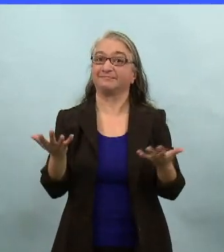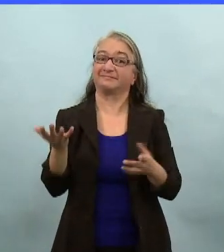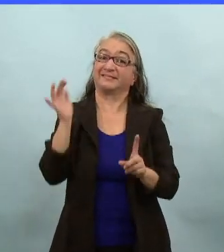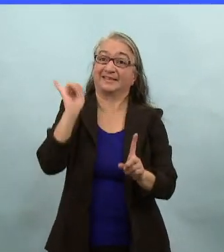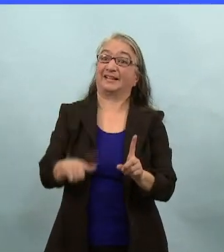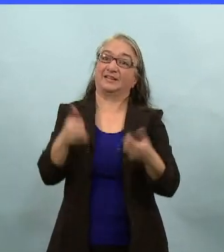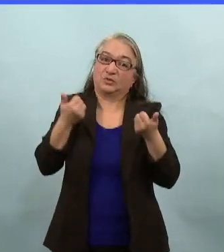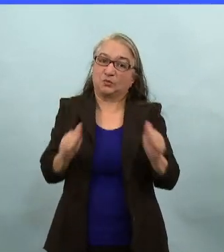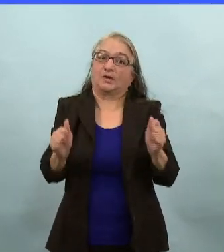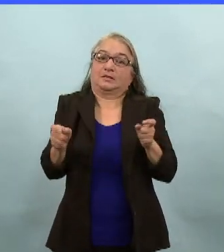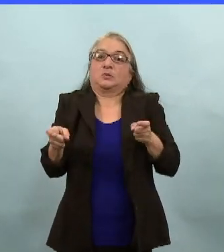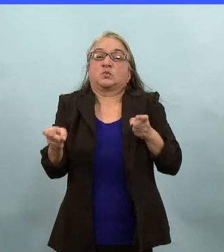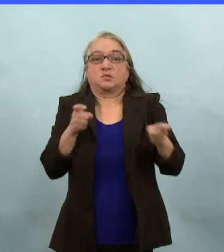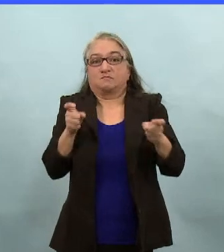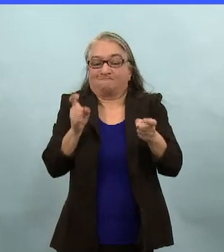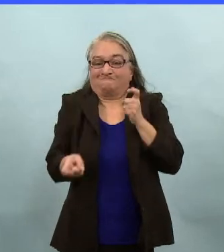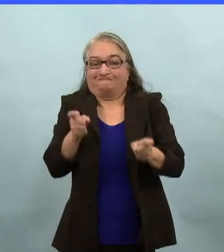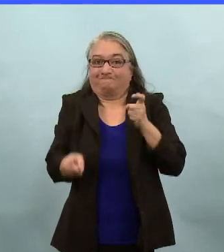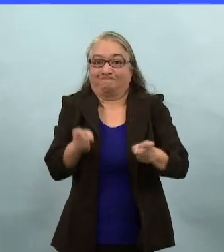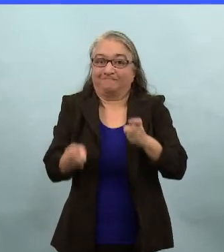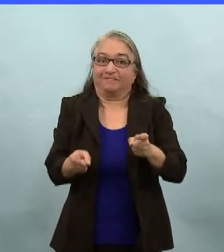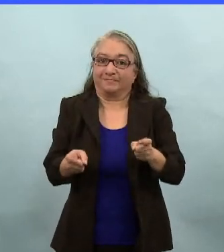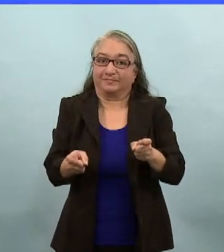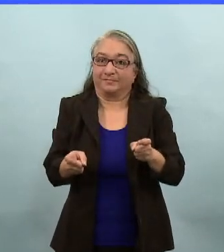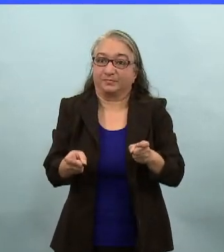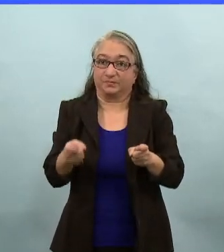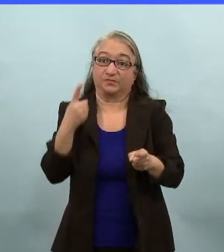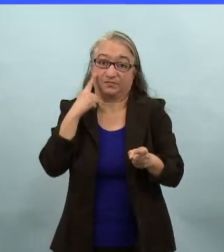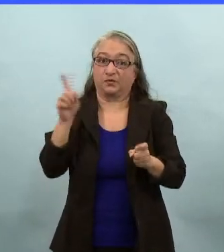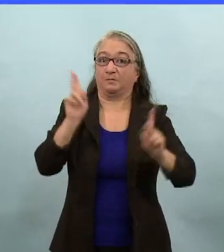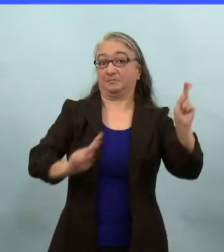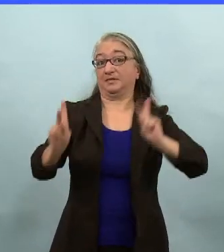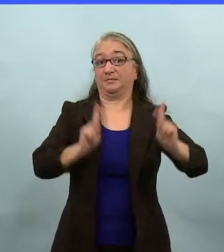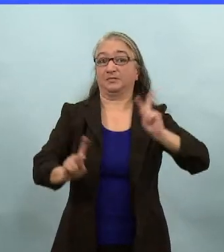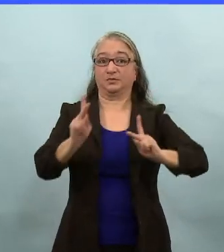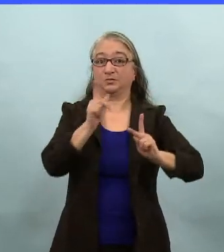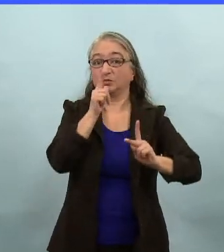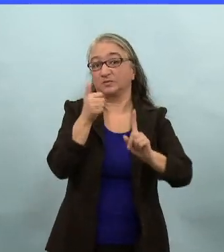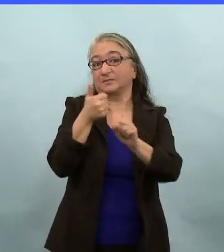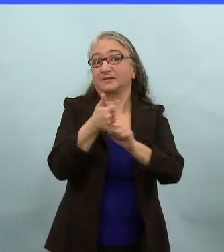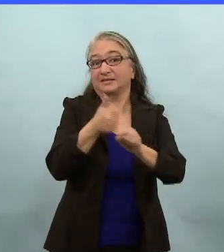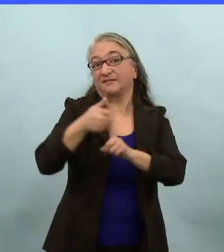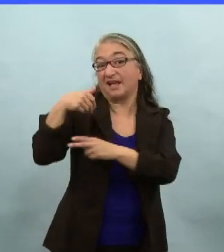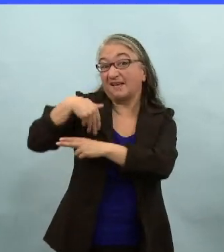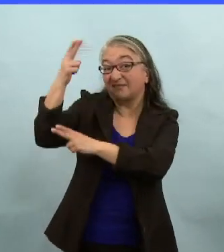mitigating the risk at an individual level who is higher risk and having them or allowing them